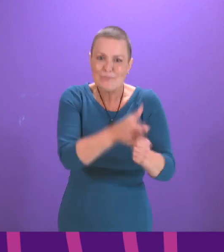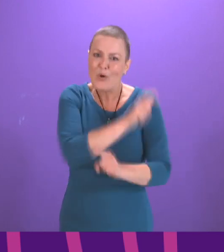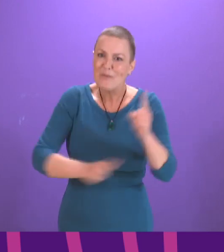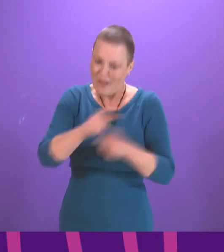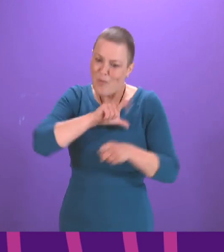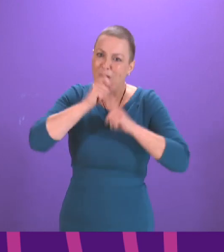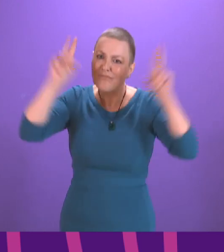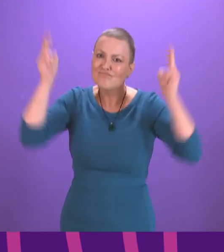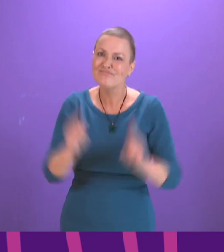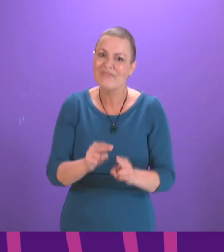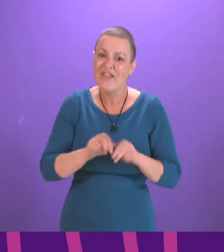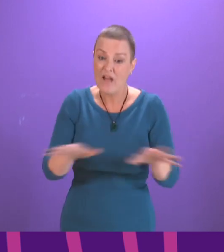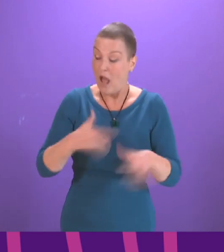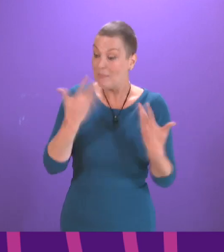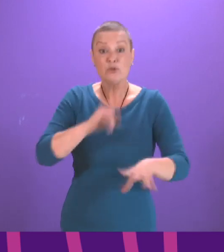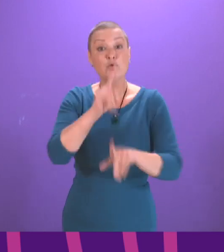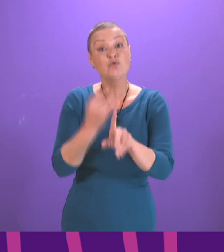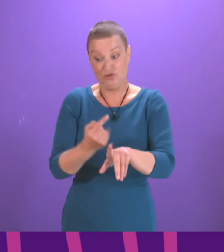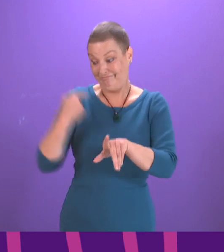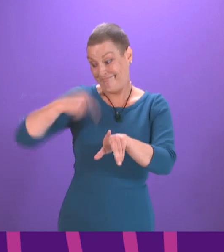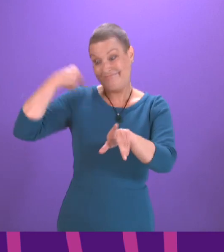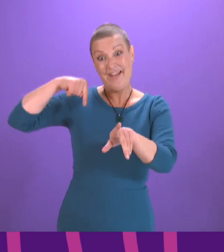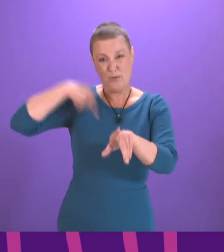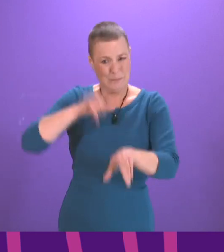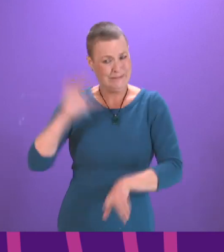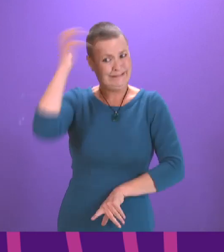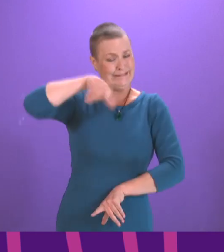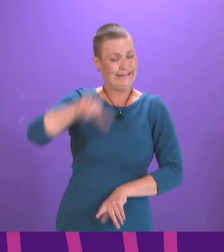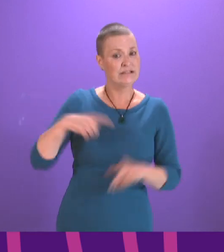I indicated earlier this week that we had cause for concern in relation to Dundee and